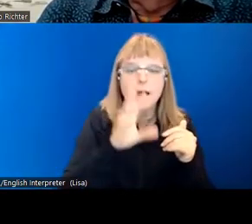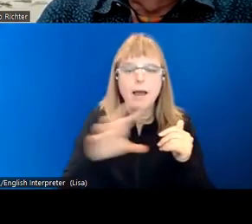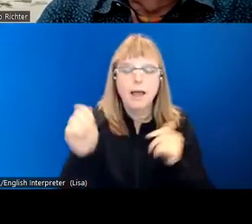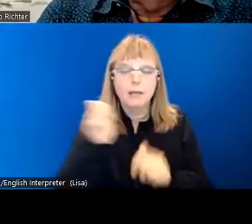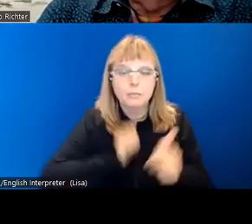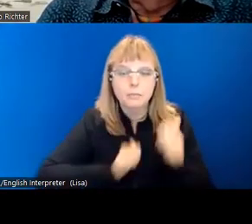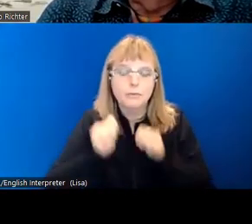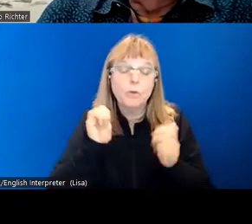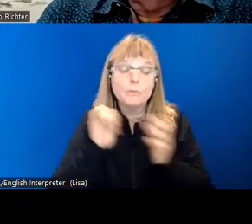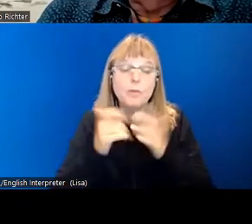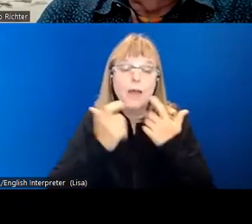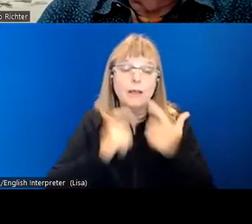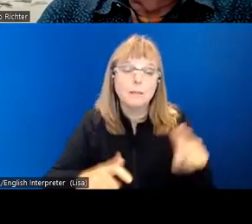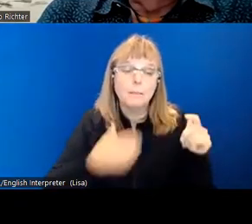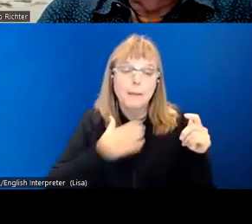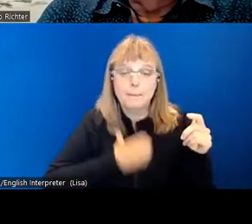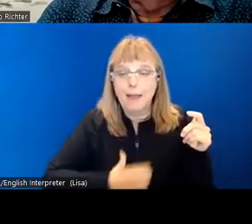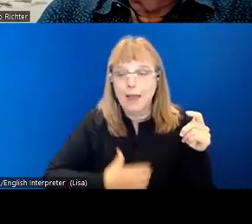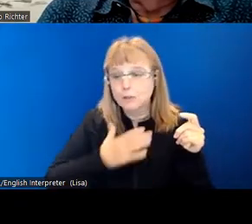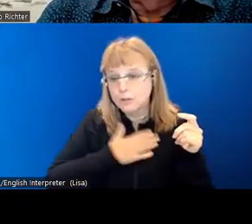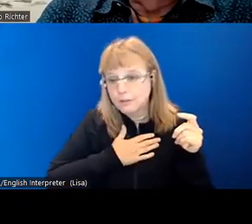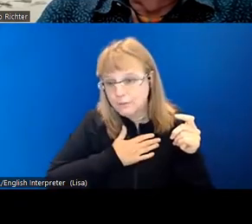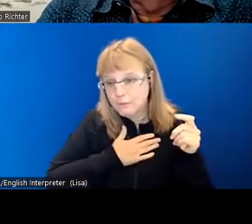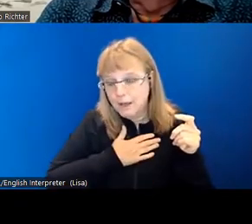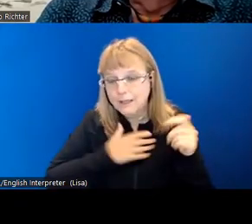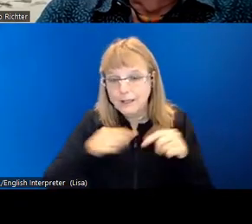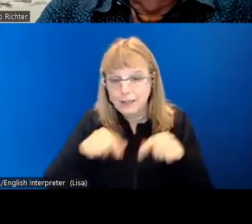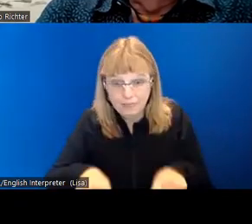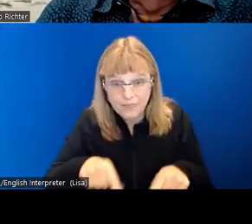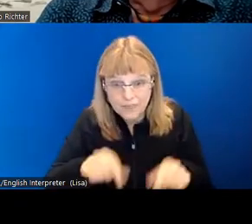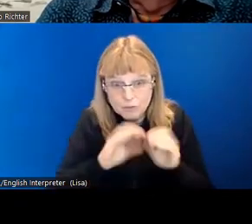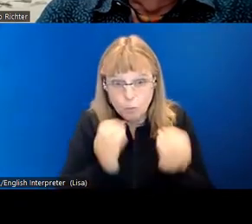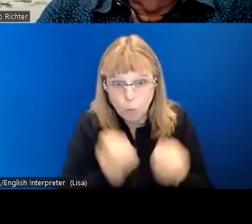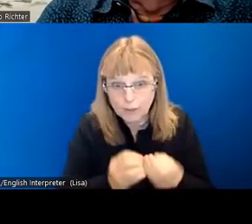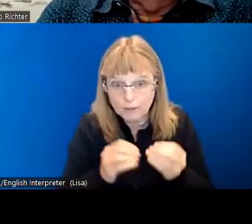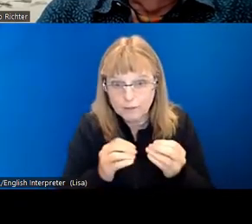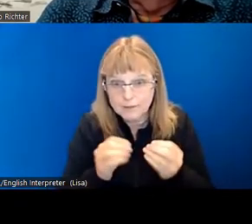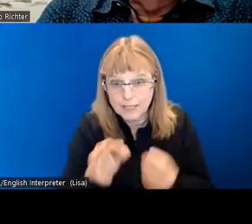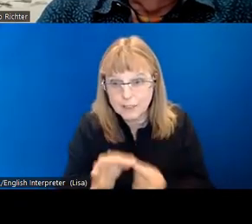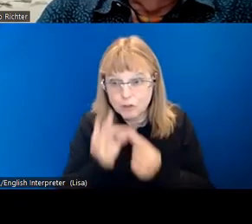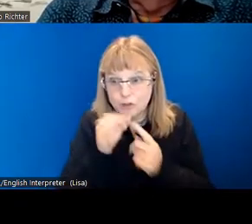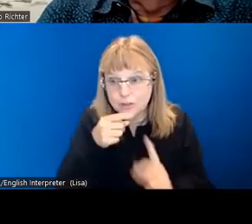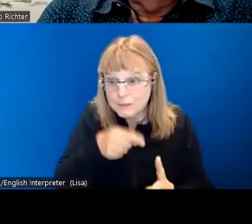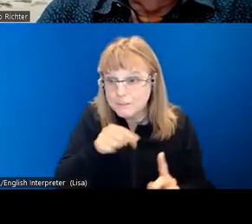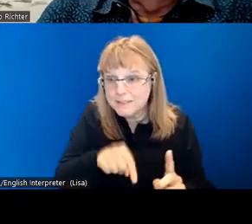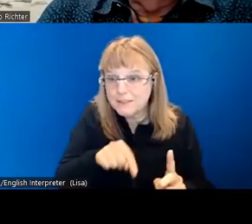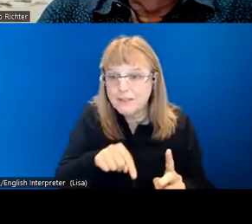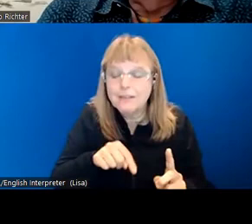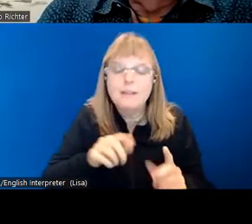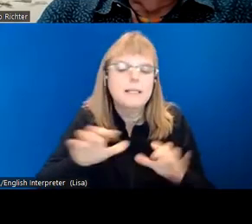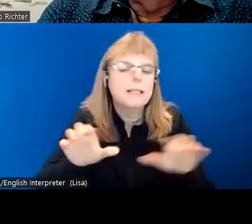that I think that this organization in particular really has access to doing something about.